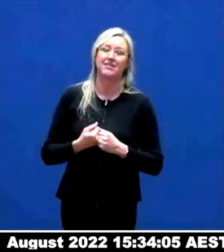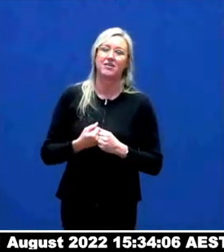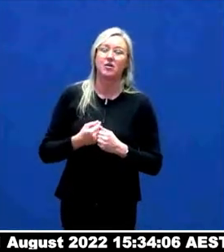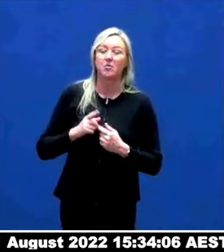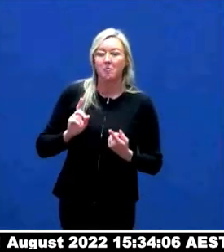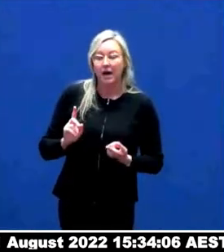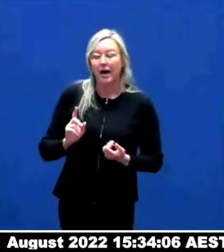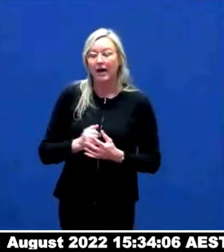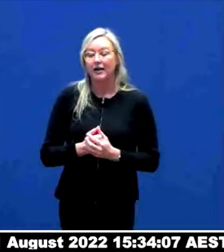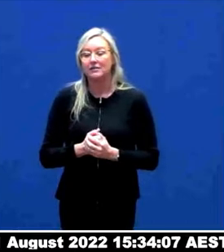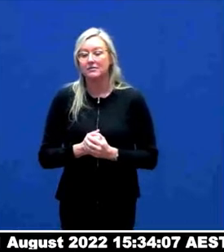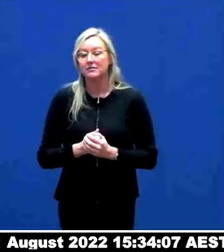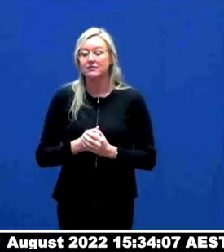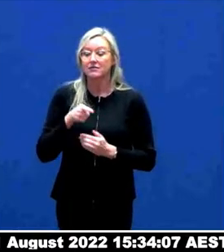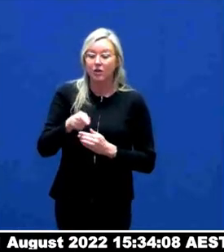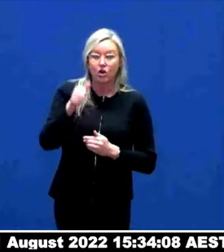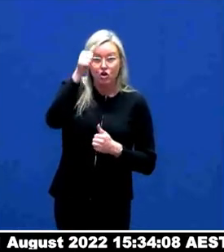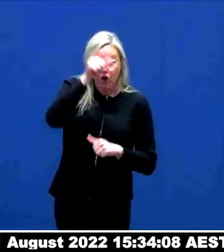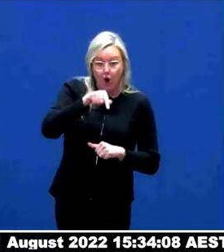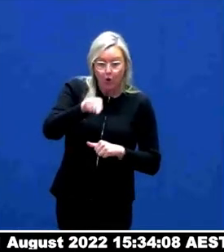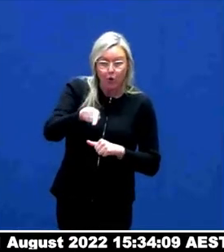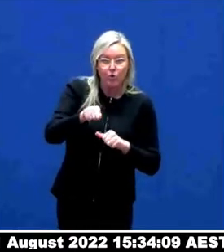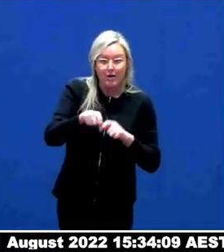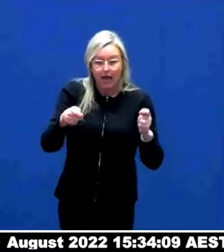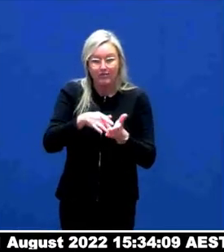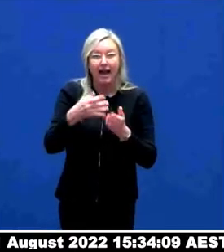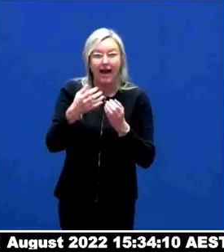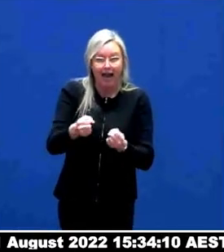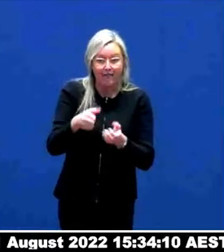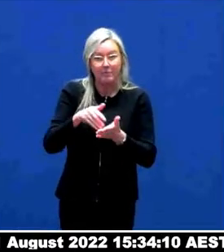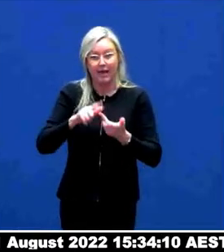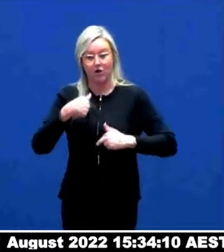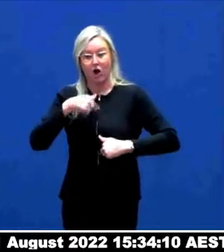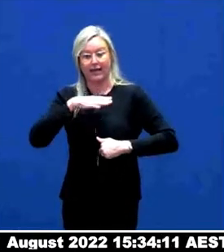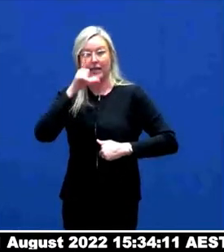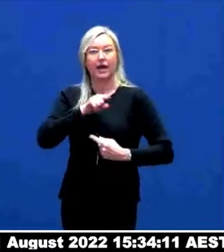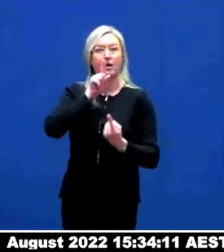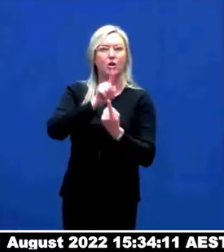But the services being there but not sort of pushed on, and for the - for the people who